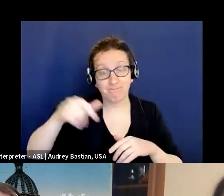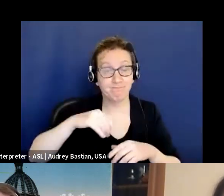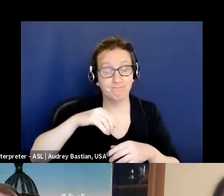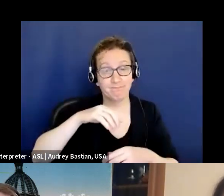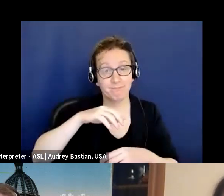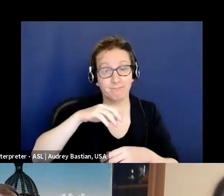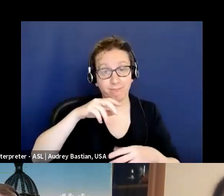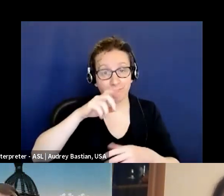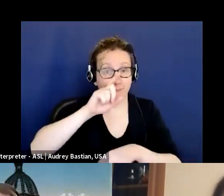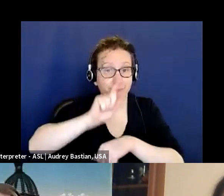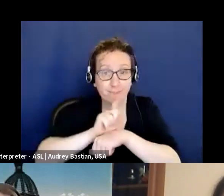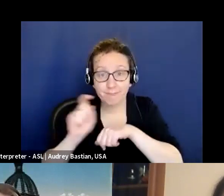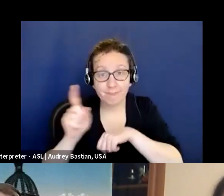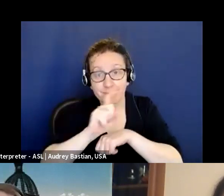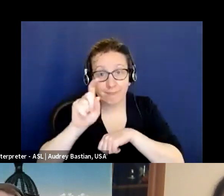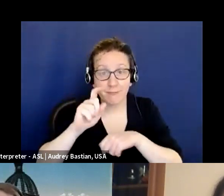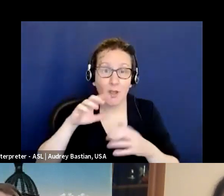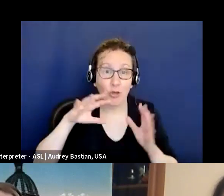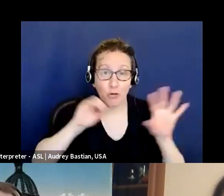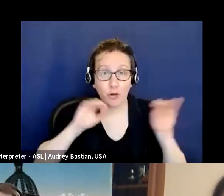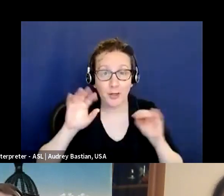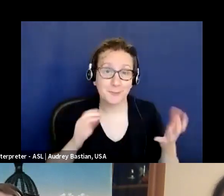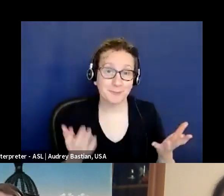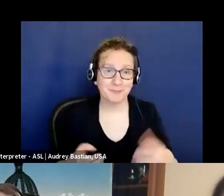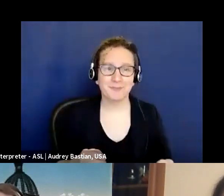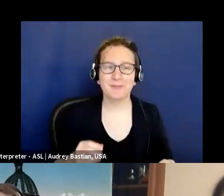That's great. The thing I love about Congress Bundestag